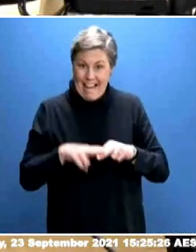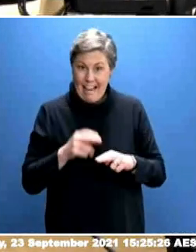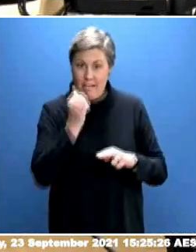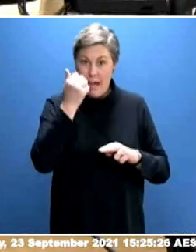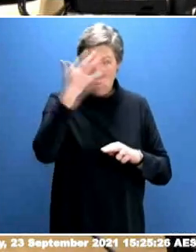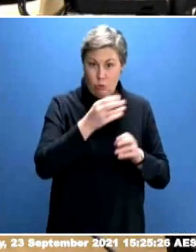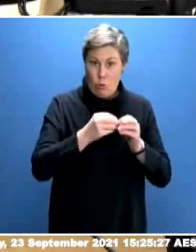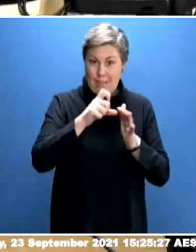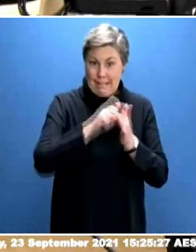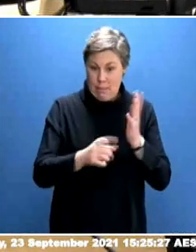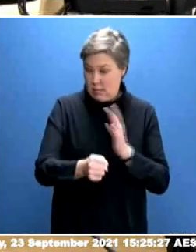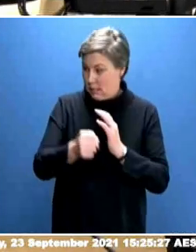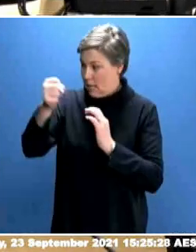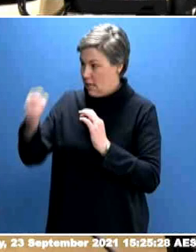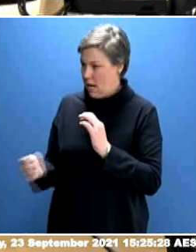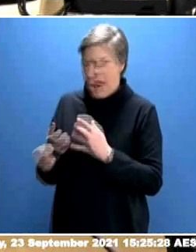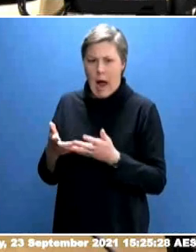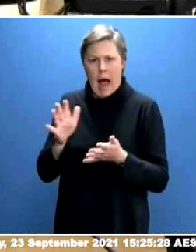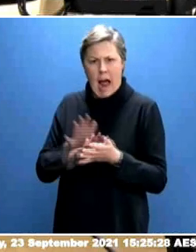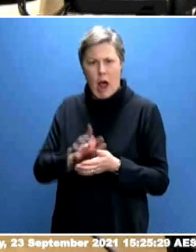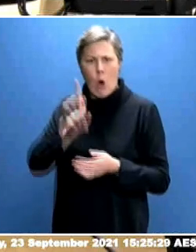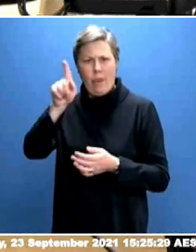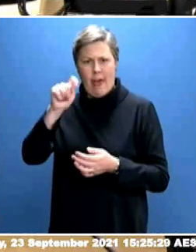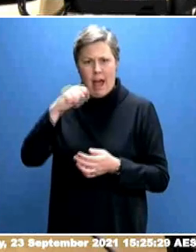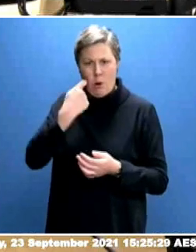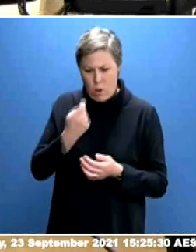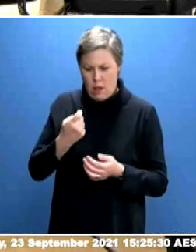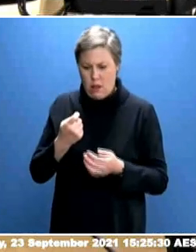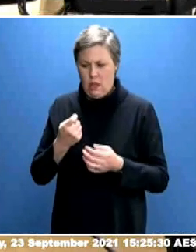is going to do in how it incorporates these things in its legislative model.